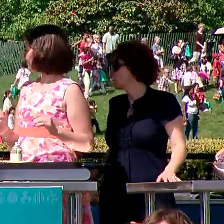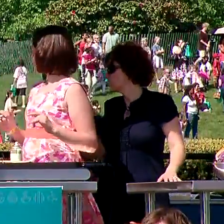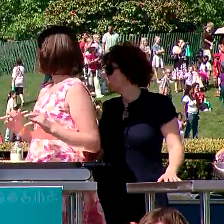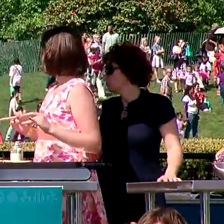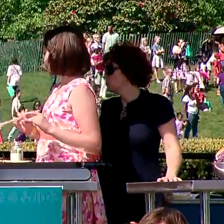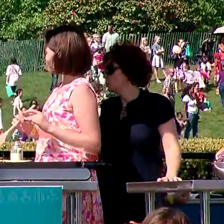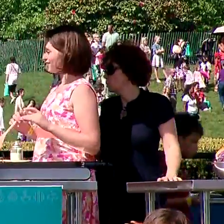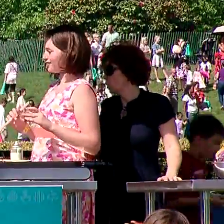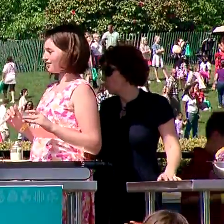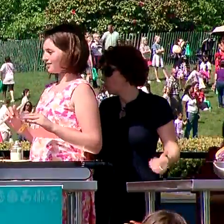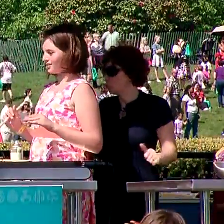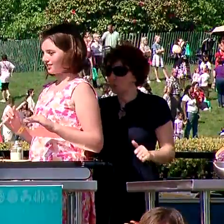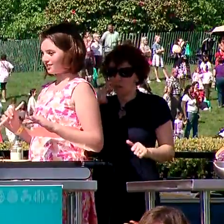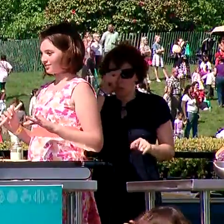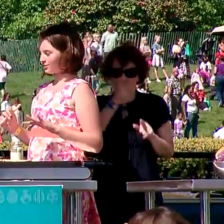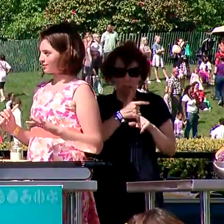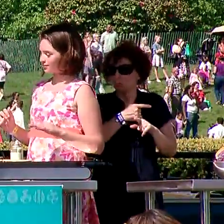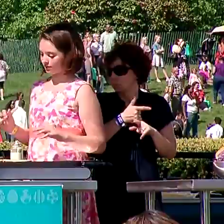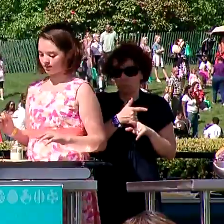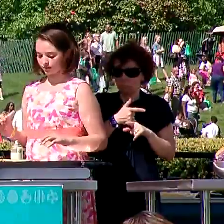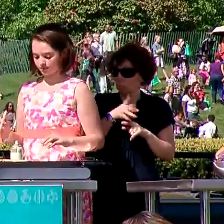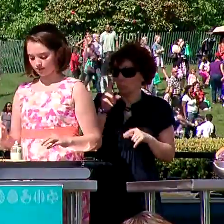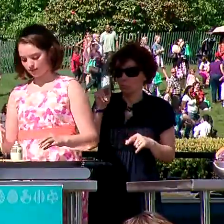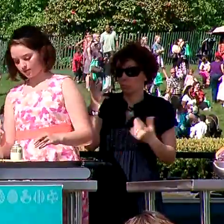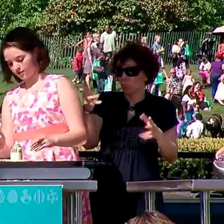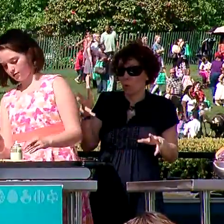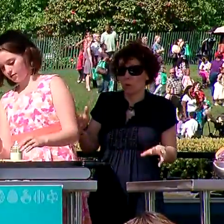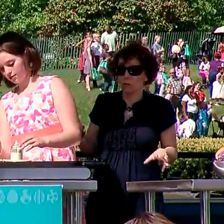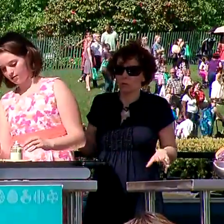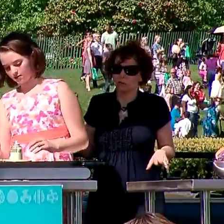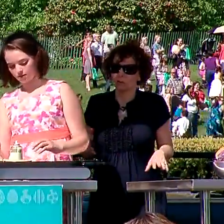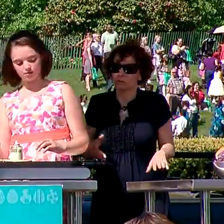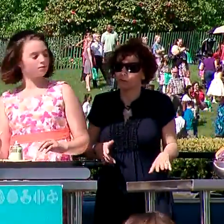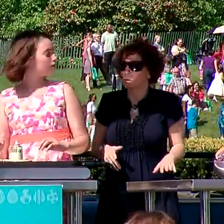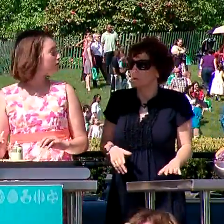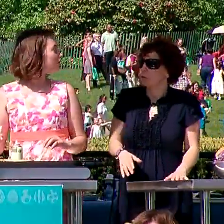brother's, are you okay?